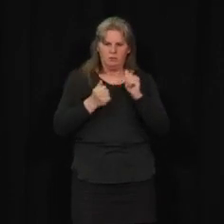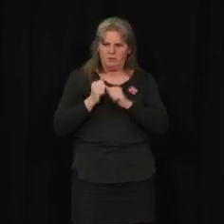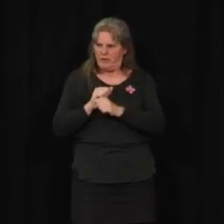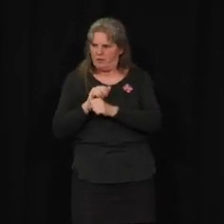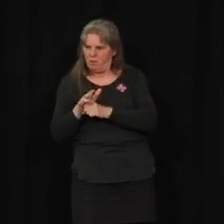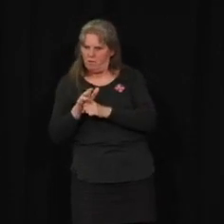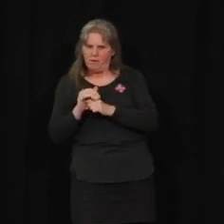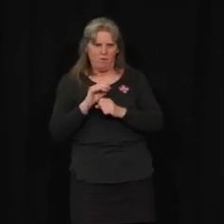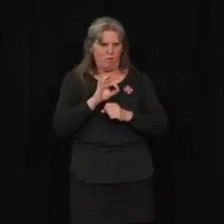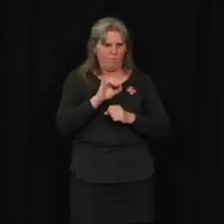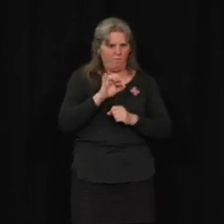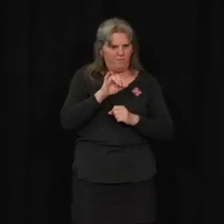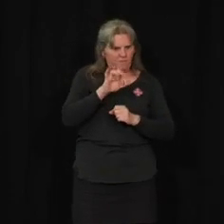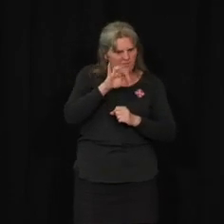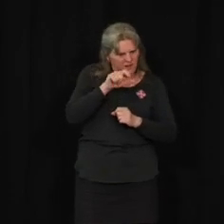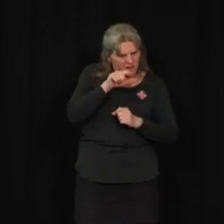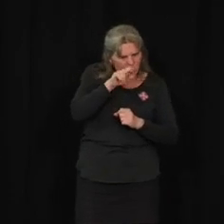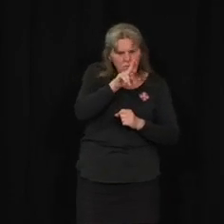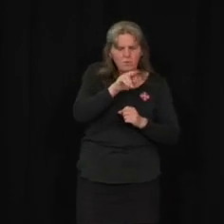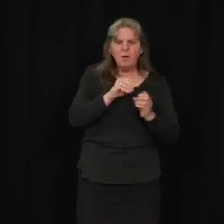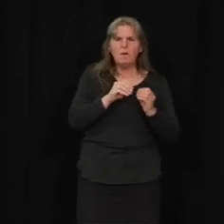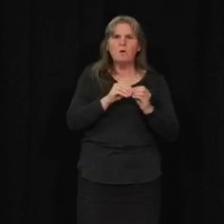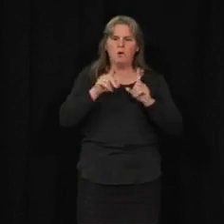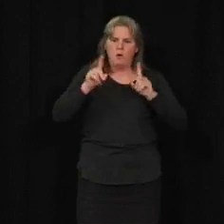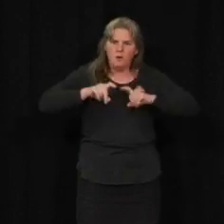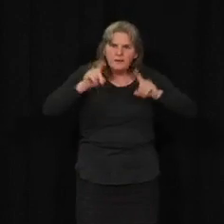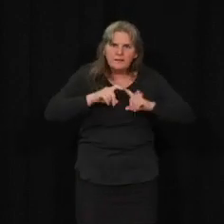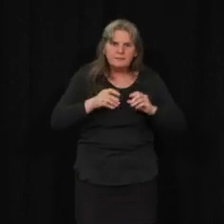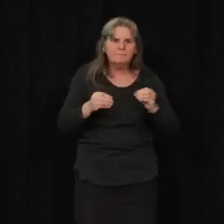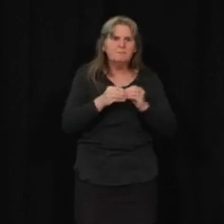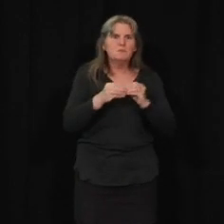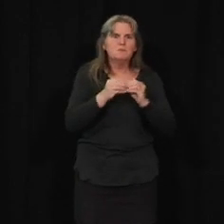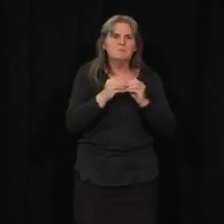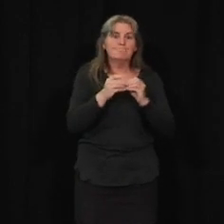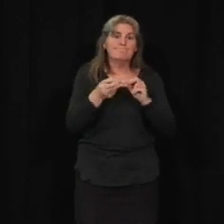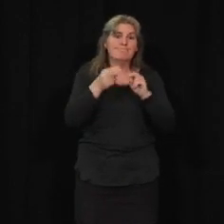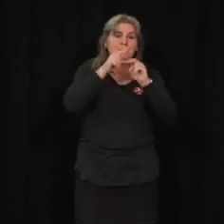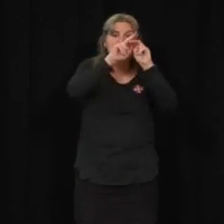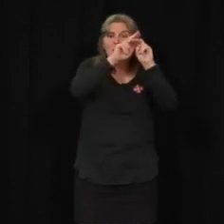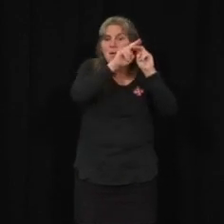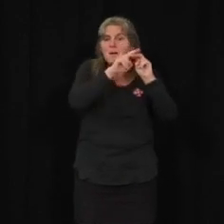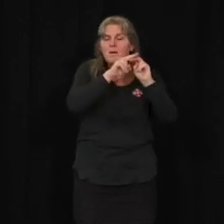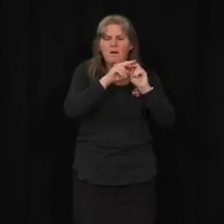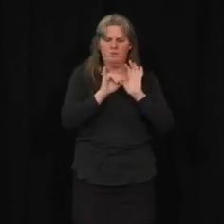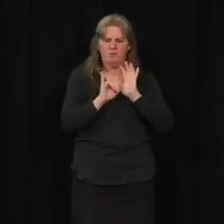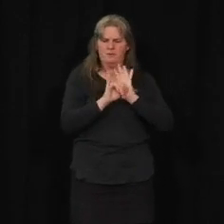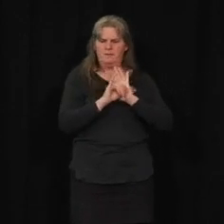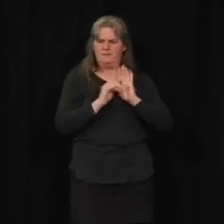A lot of sort out, higher testing. Again people coming forward for testing. The need to distinguish between